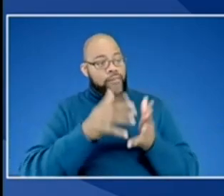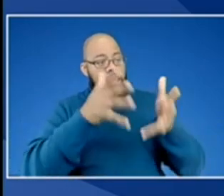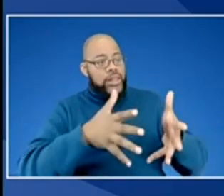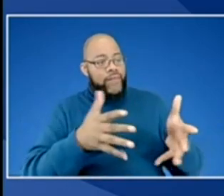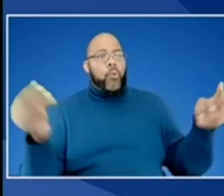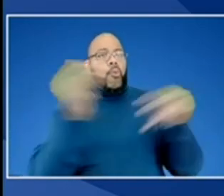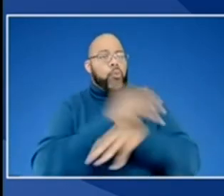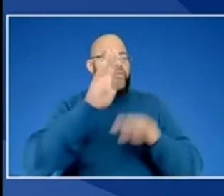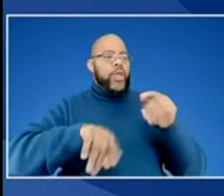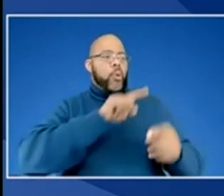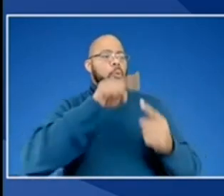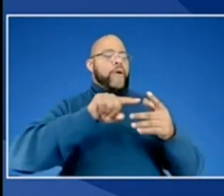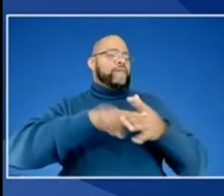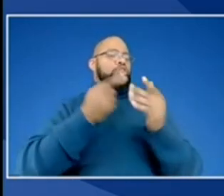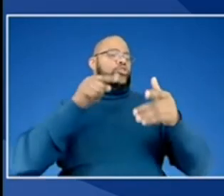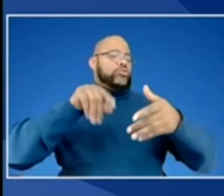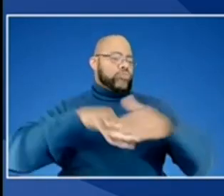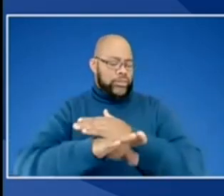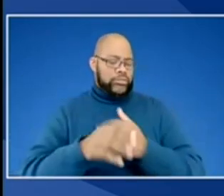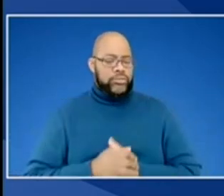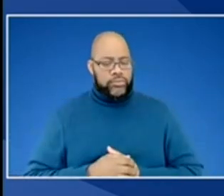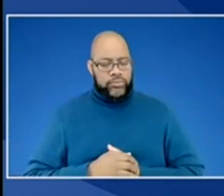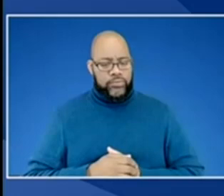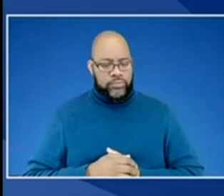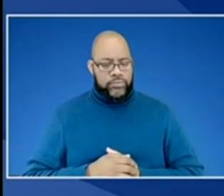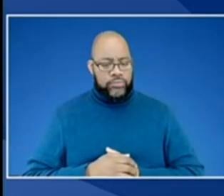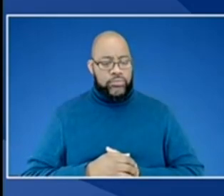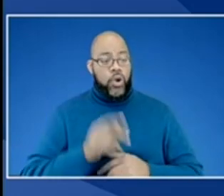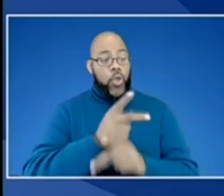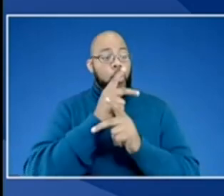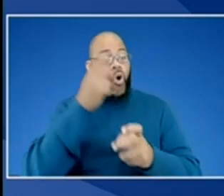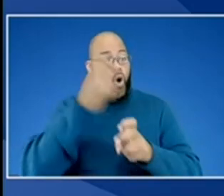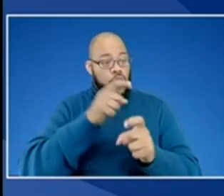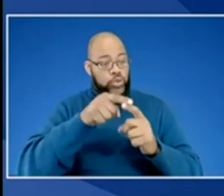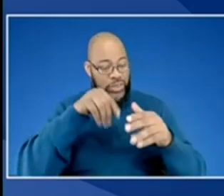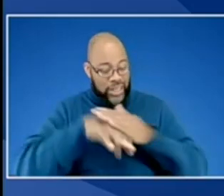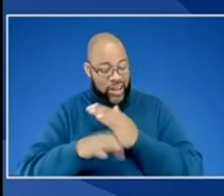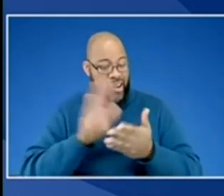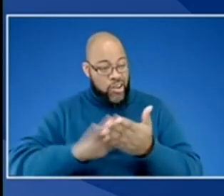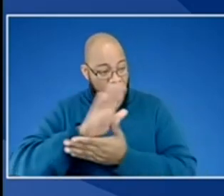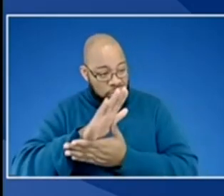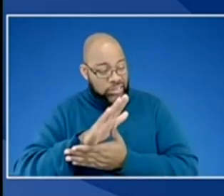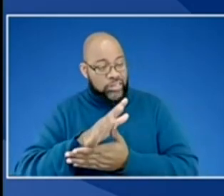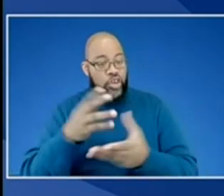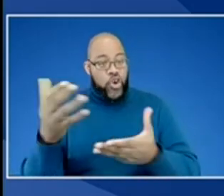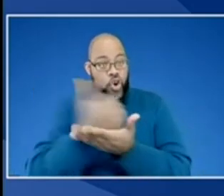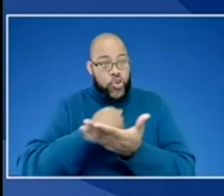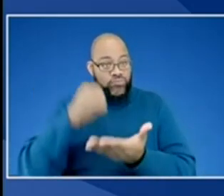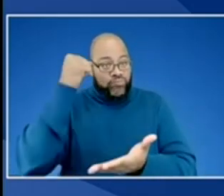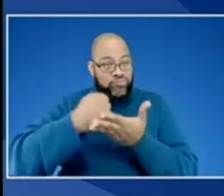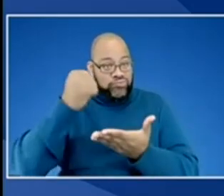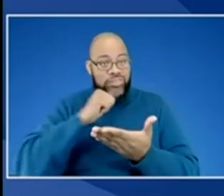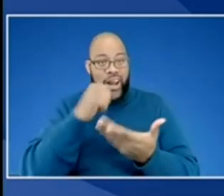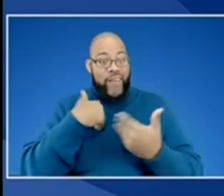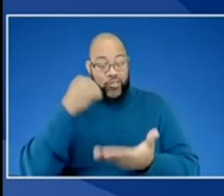they first enrolled. Their loans make it harder to reenroll in college and earn a credential, and not having a credential limits their access to